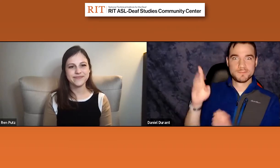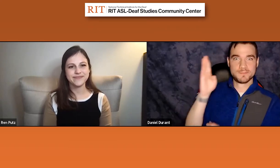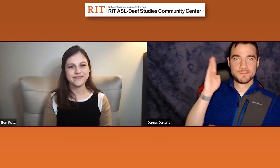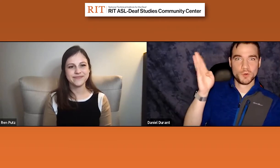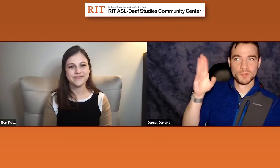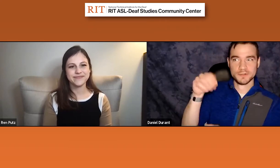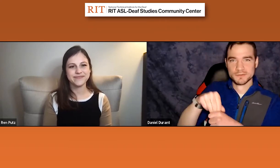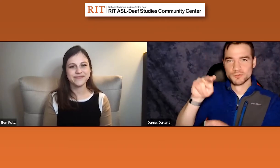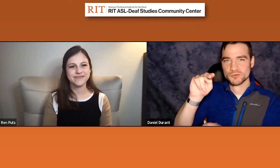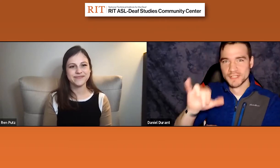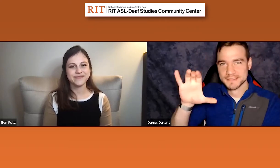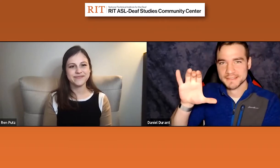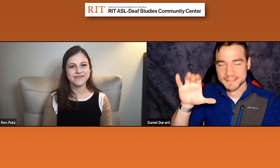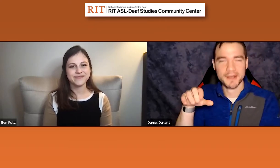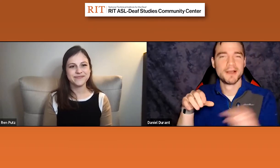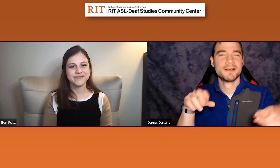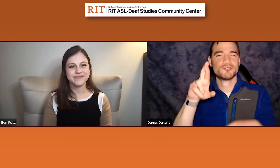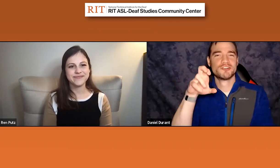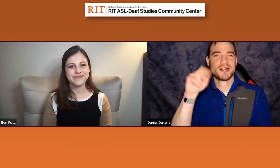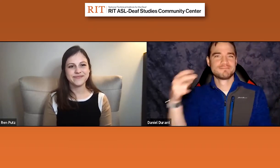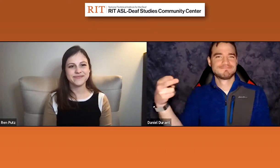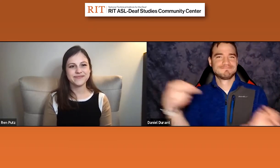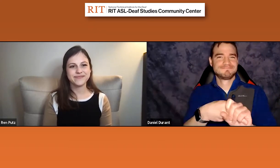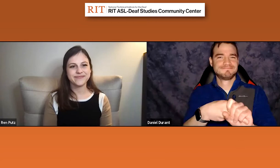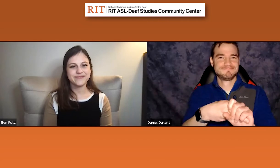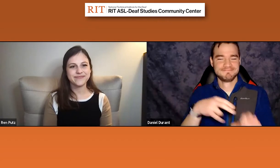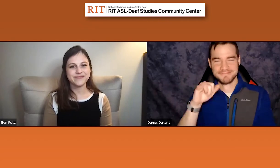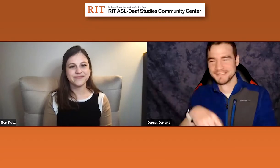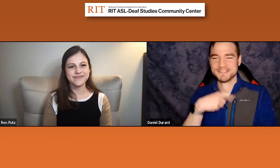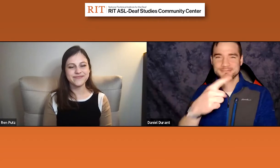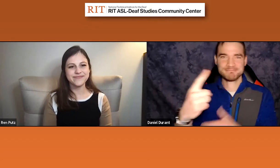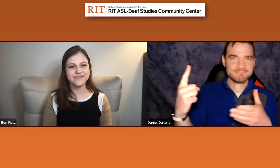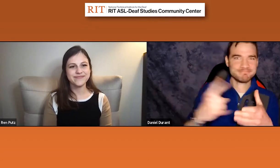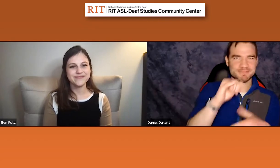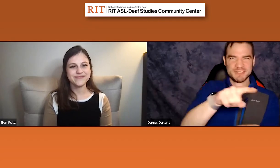and then we took it to Broadway in New York City, and Ren joined us in New York.